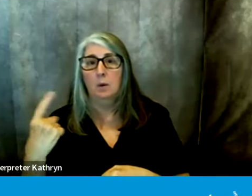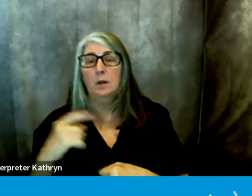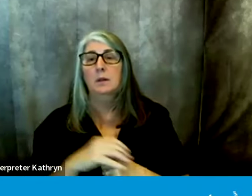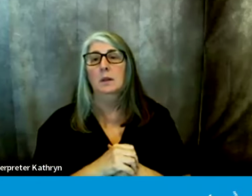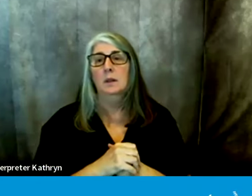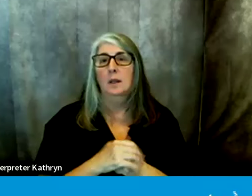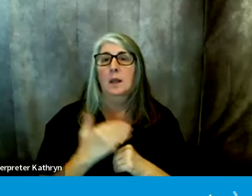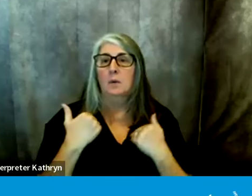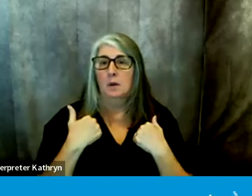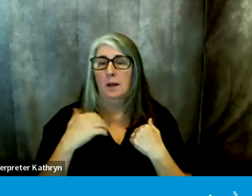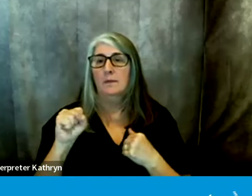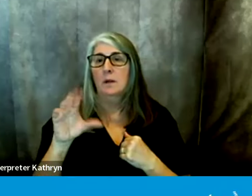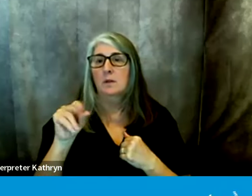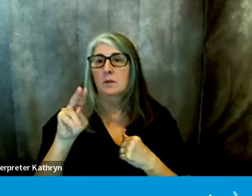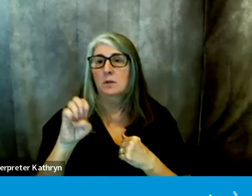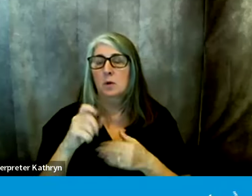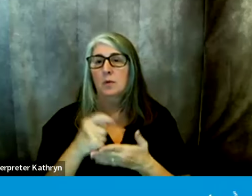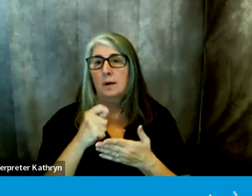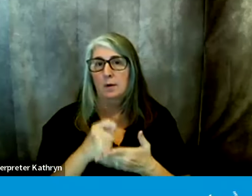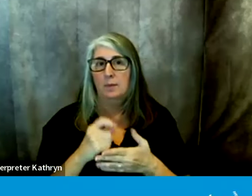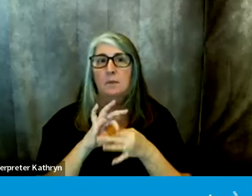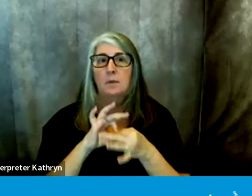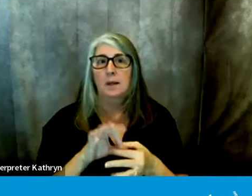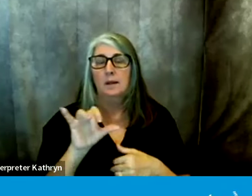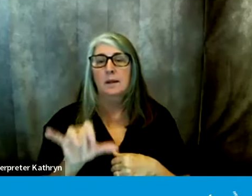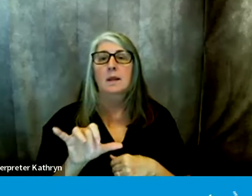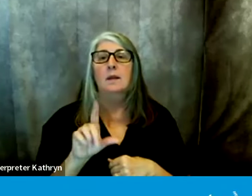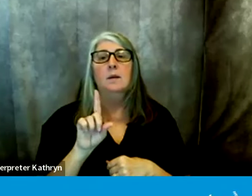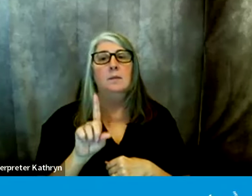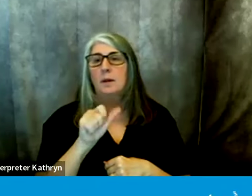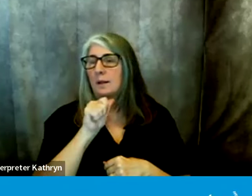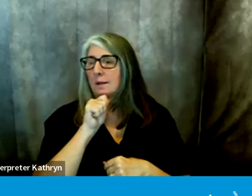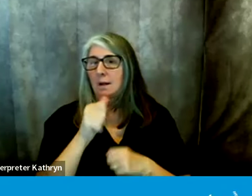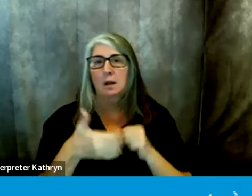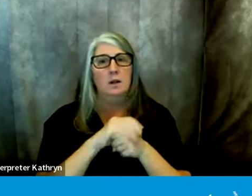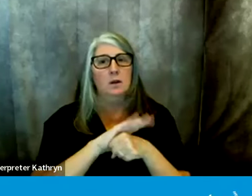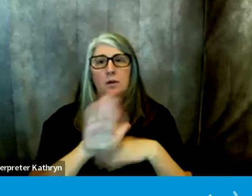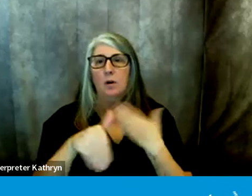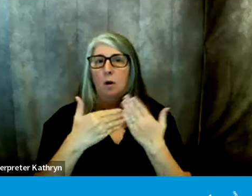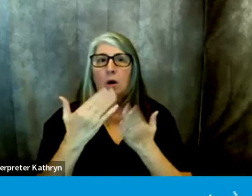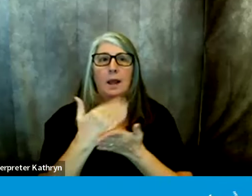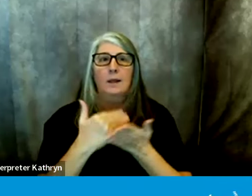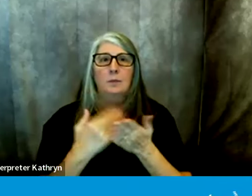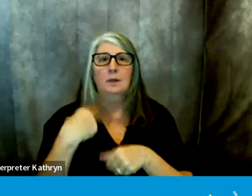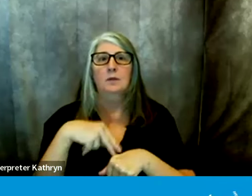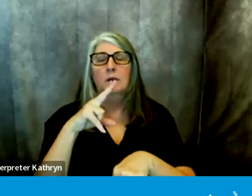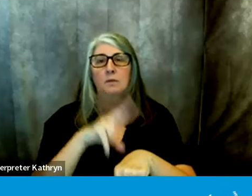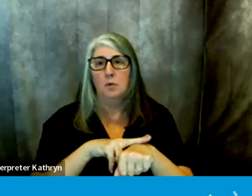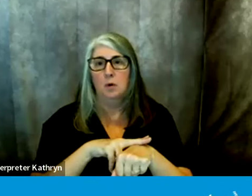for improvement in bladder, bowel, and sexual function. But it's not going to cover all aspects of lower motor neuron injury to begin with.